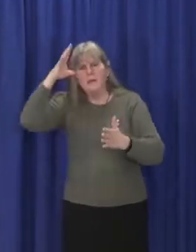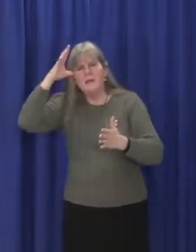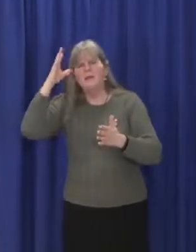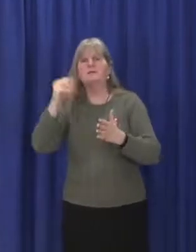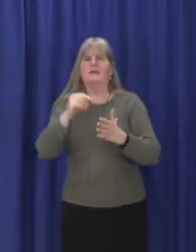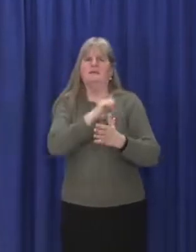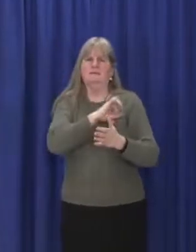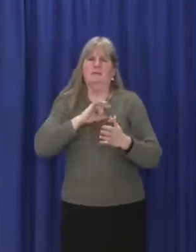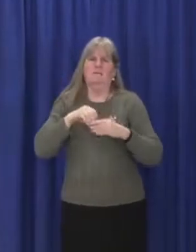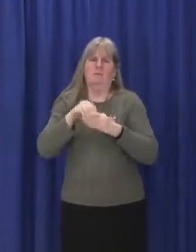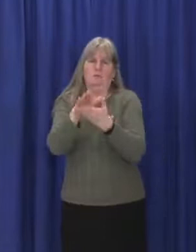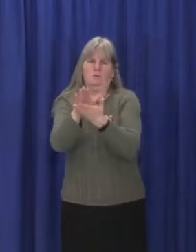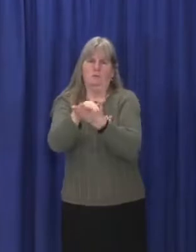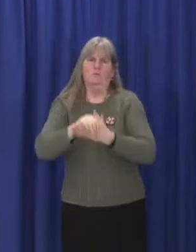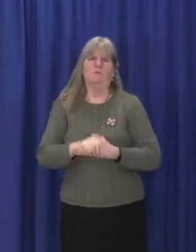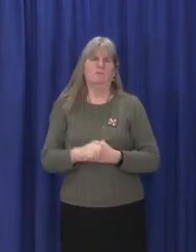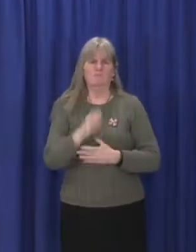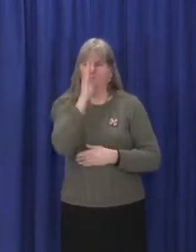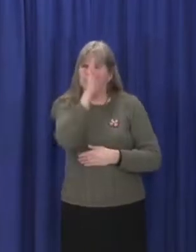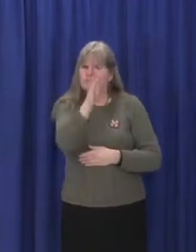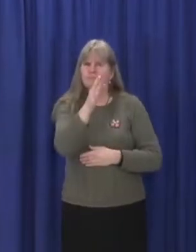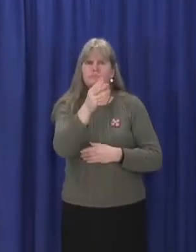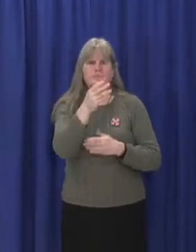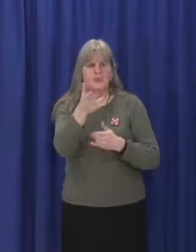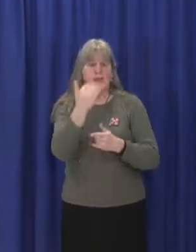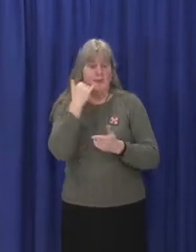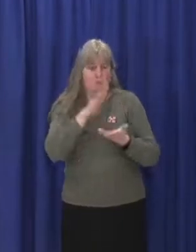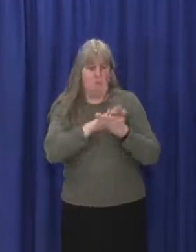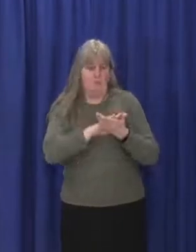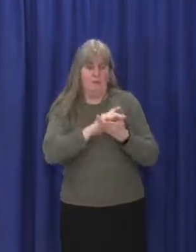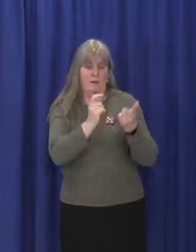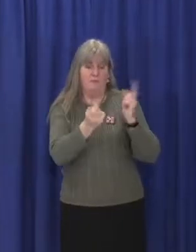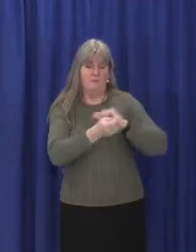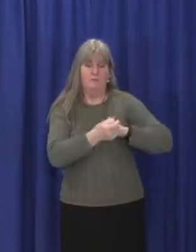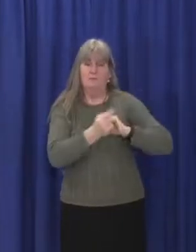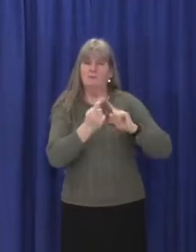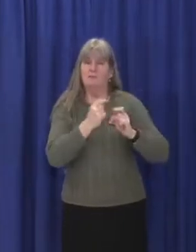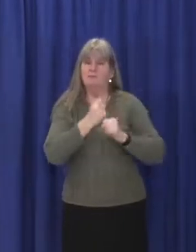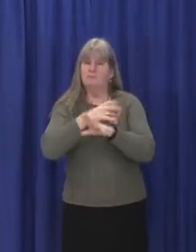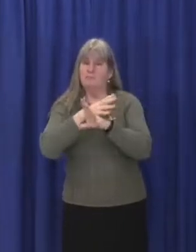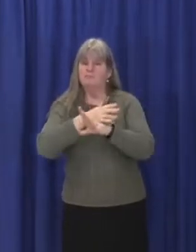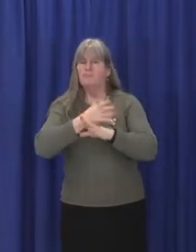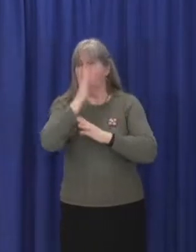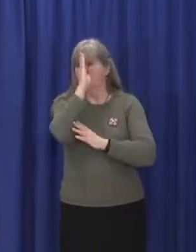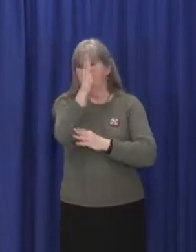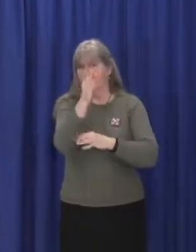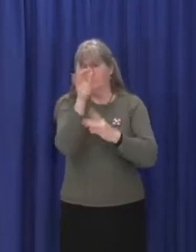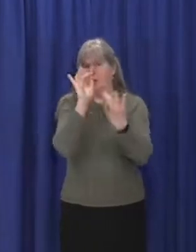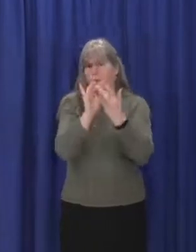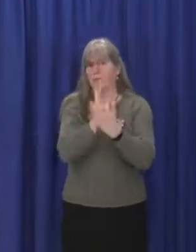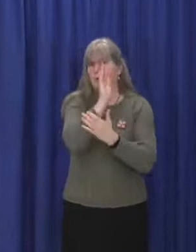You will be notified directly if your school has to pivot to remote learning. And we will continue to post